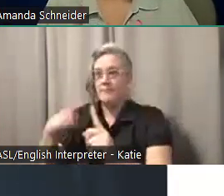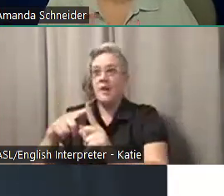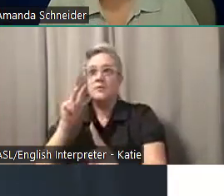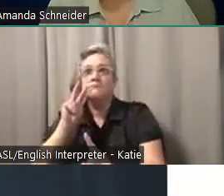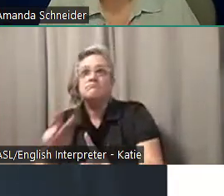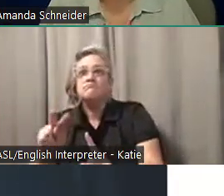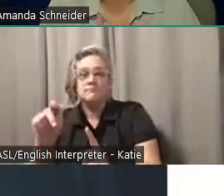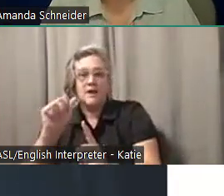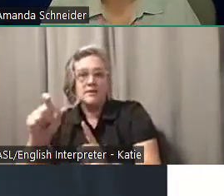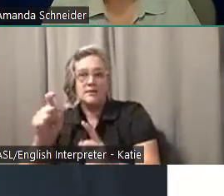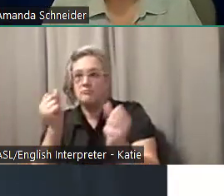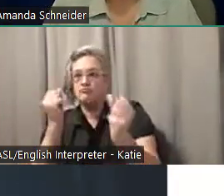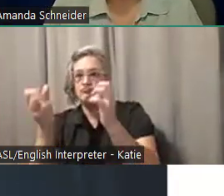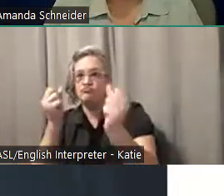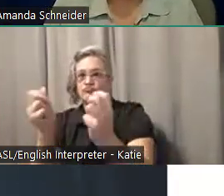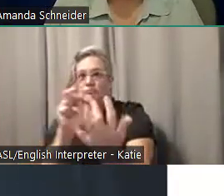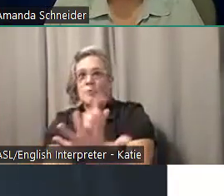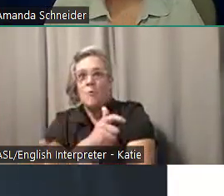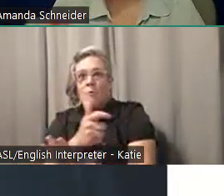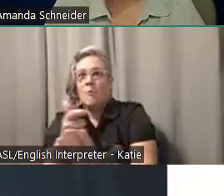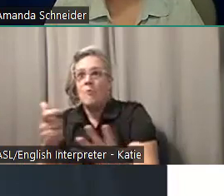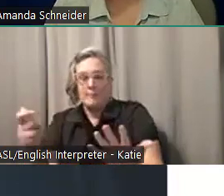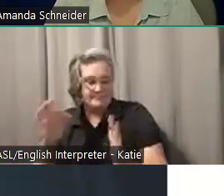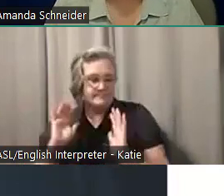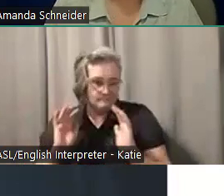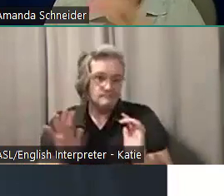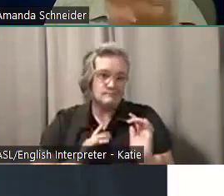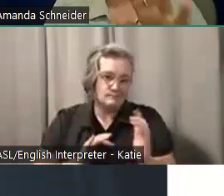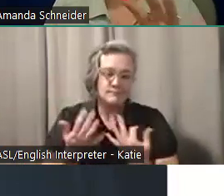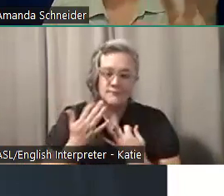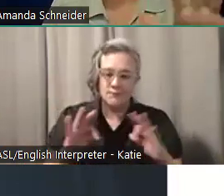So, that is a free way that you can start with those engagements.